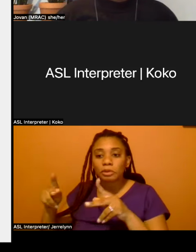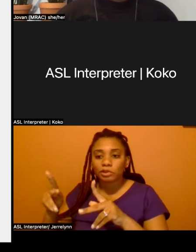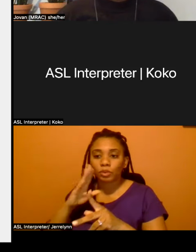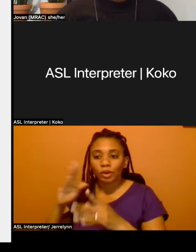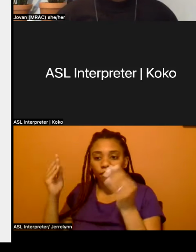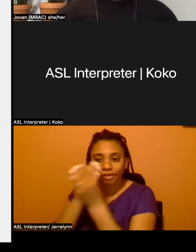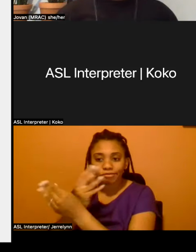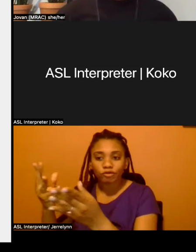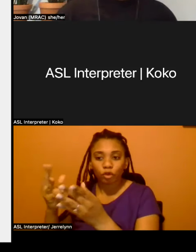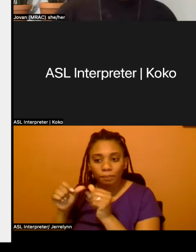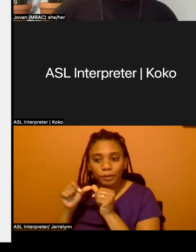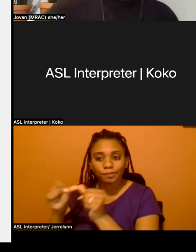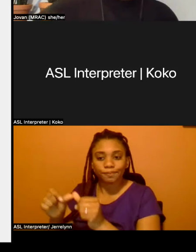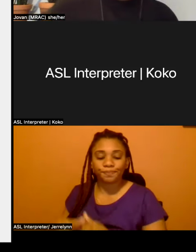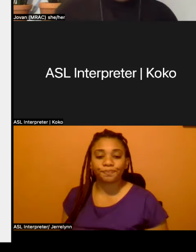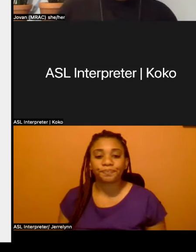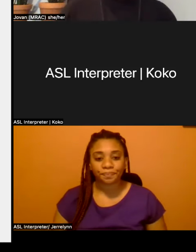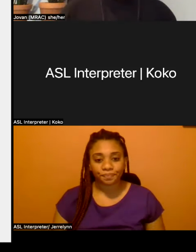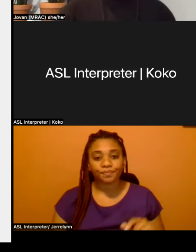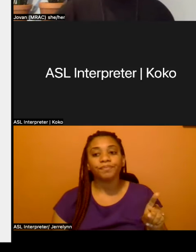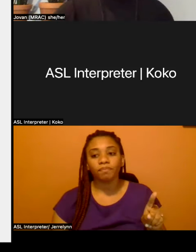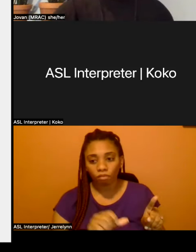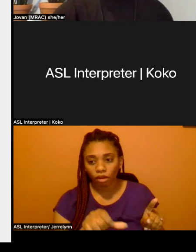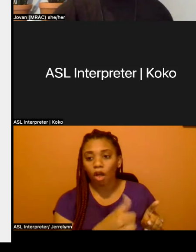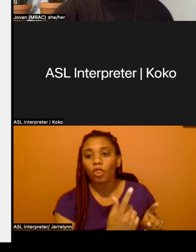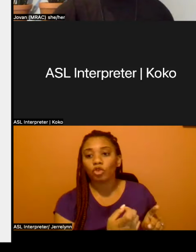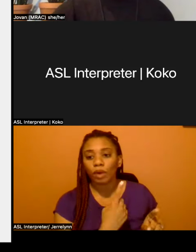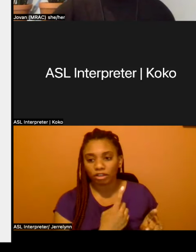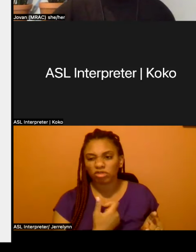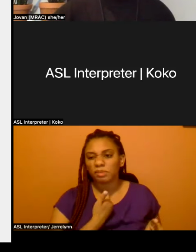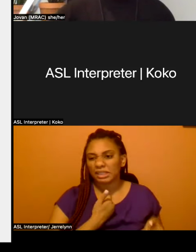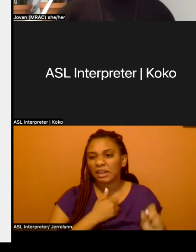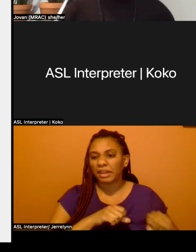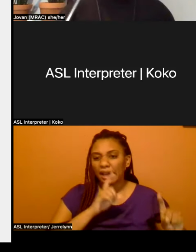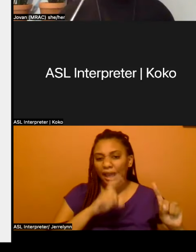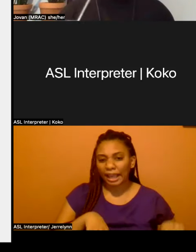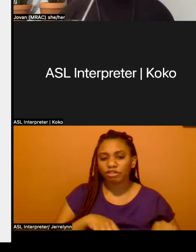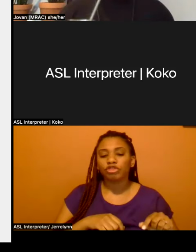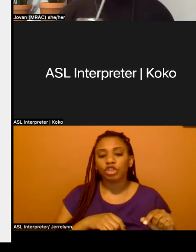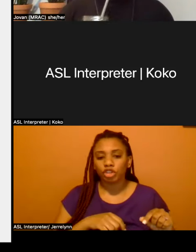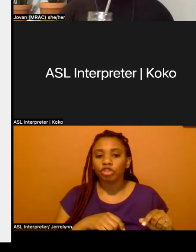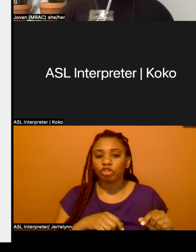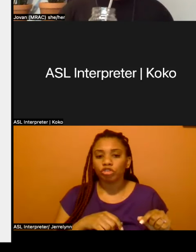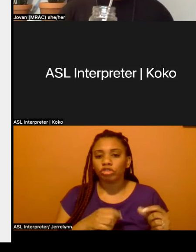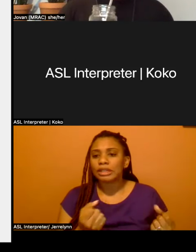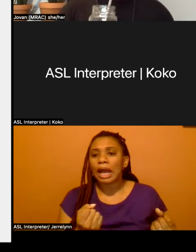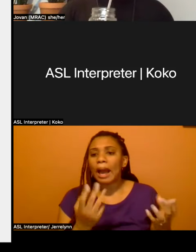[Mirella] All right, and one more question came in, which I could also answer, and you'll talk about, it's how many people will be selected,